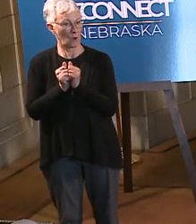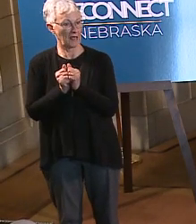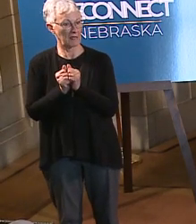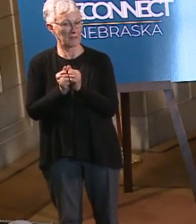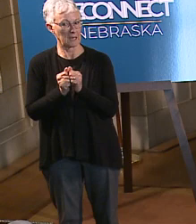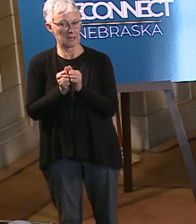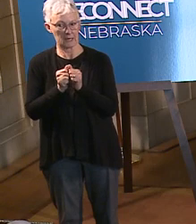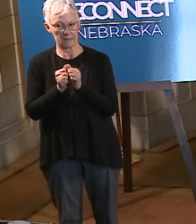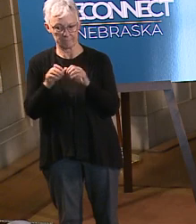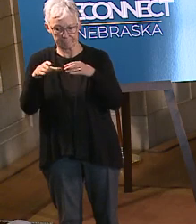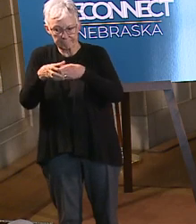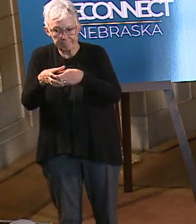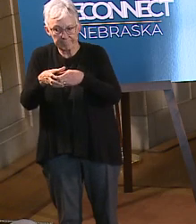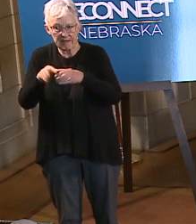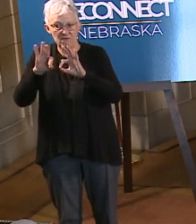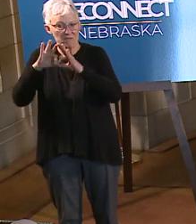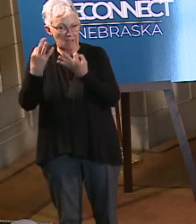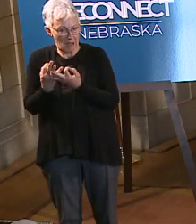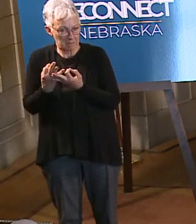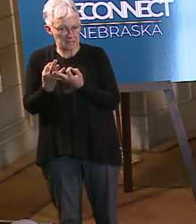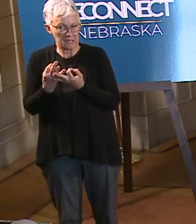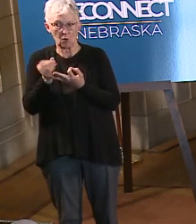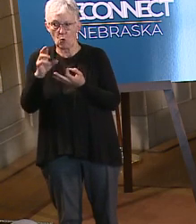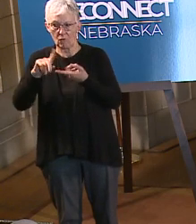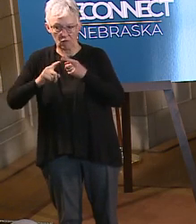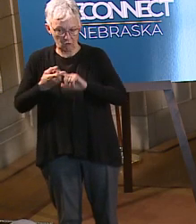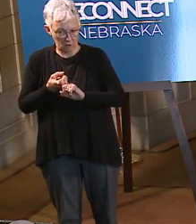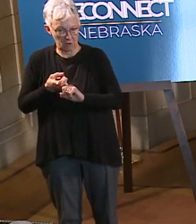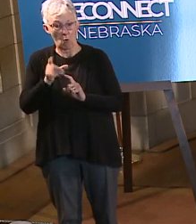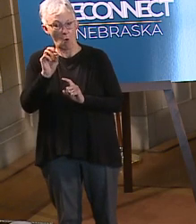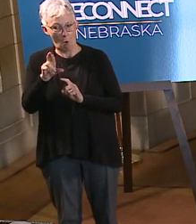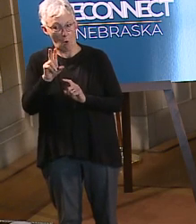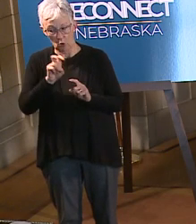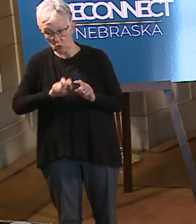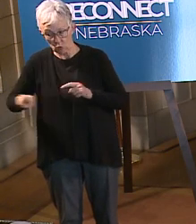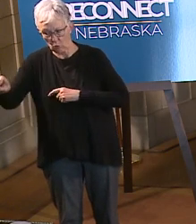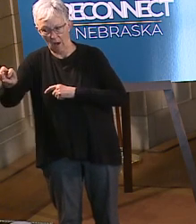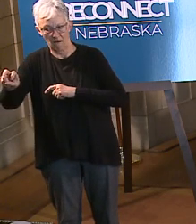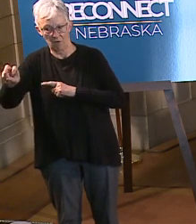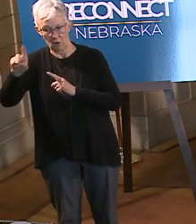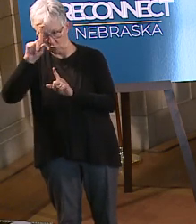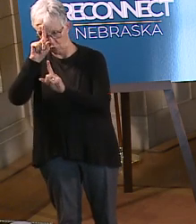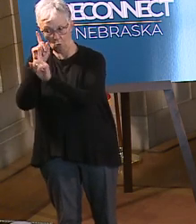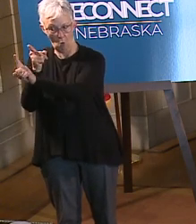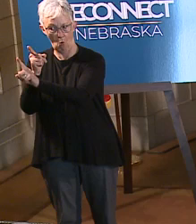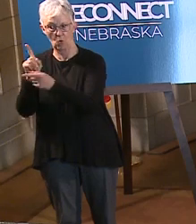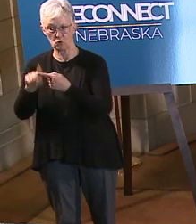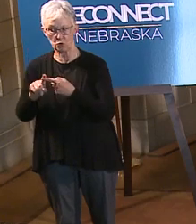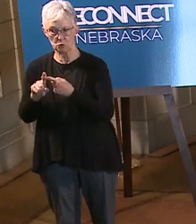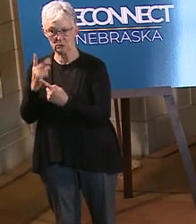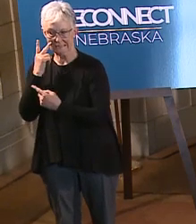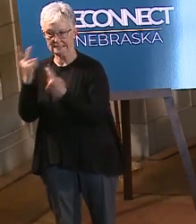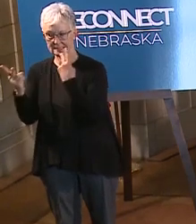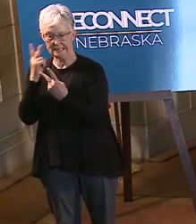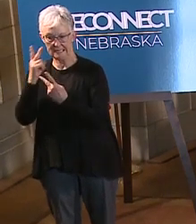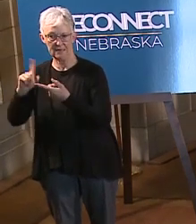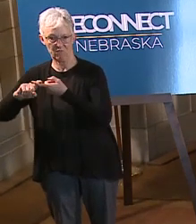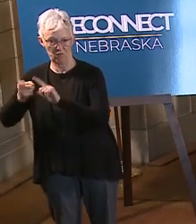15, PROBABLY APPROACHING 60% OF PEOPLE WHO WHEN THEY TRAVEL, TRAVEL WITH FRIENDS AND FAMILY,